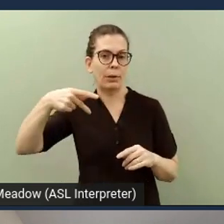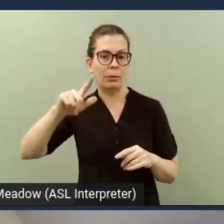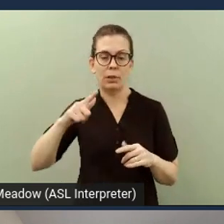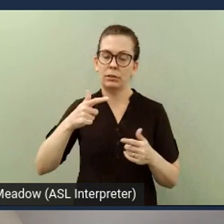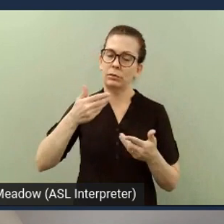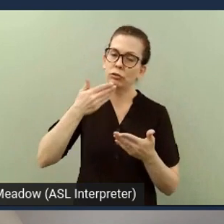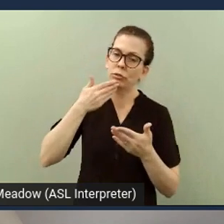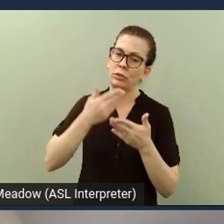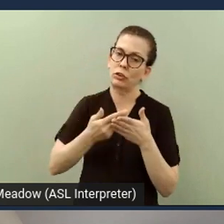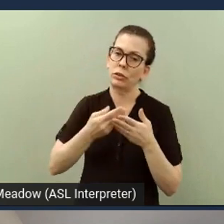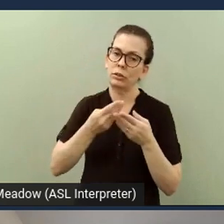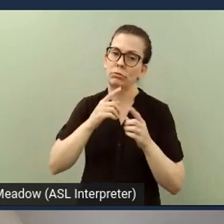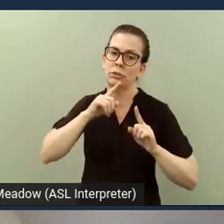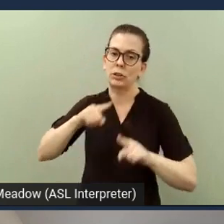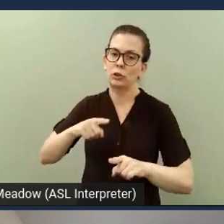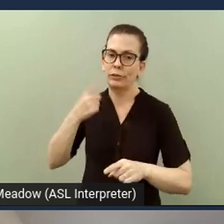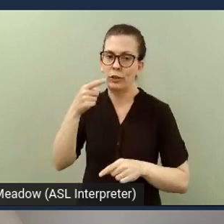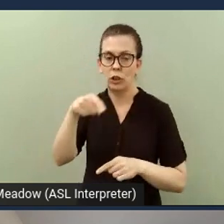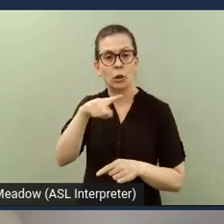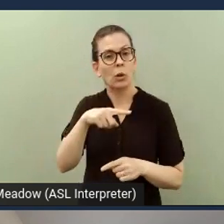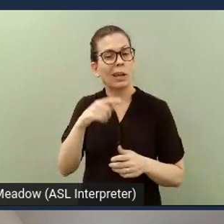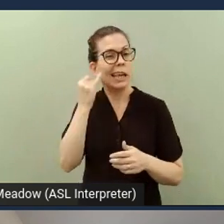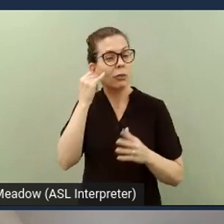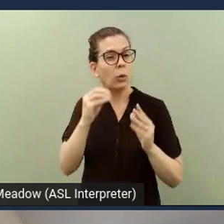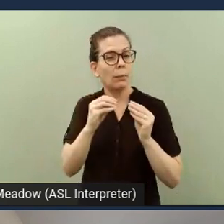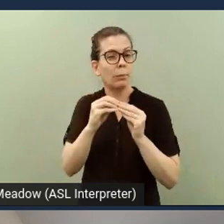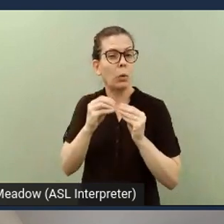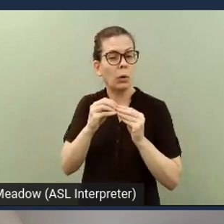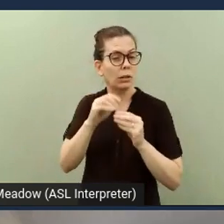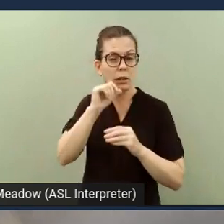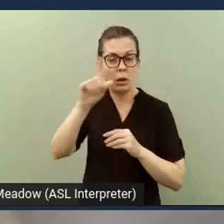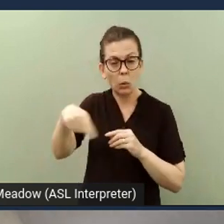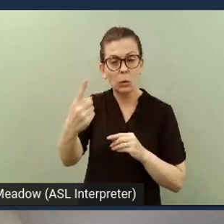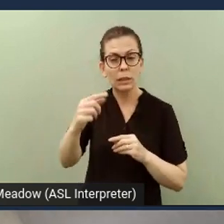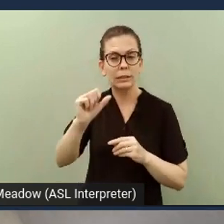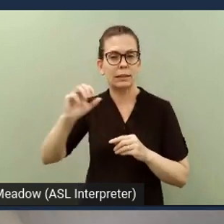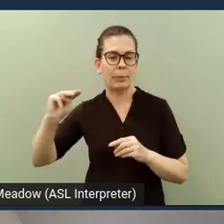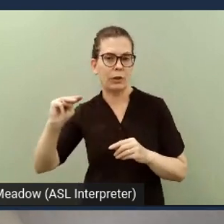and if you also wanna do something more beyond SageMaker, SageMaker Pipelines